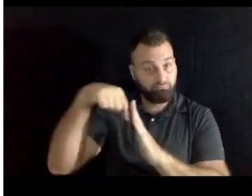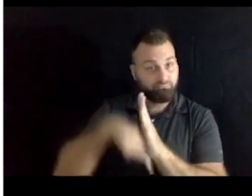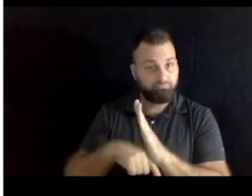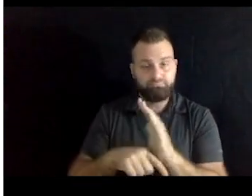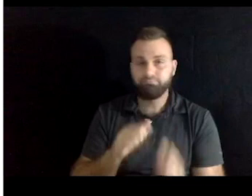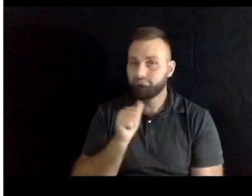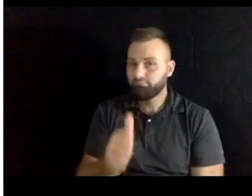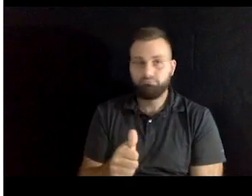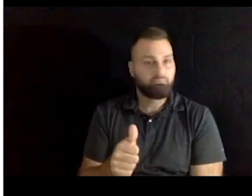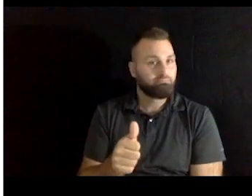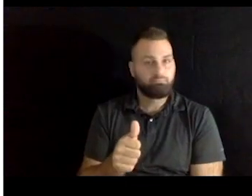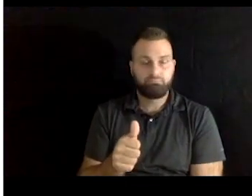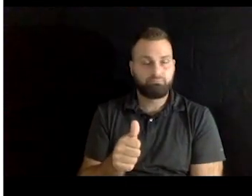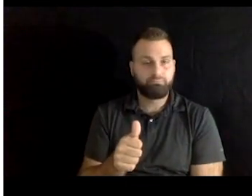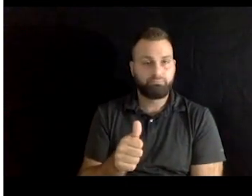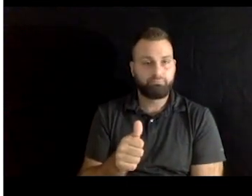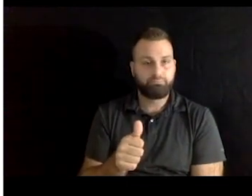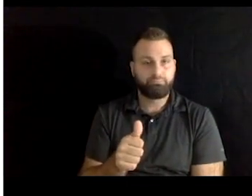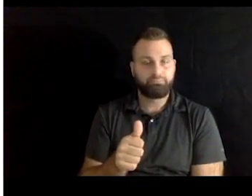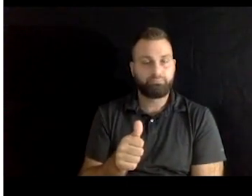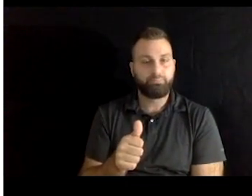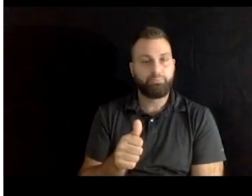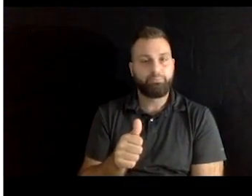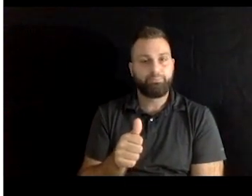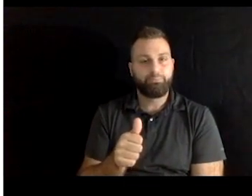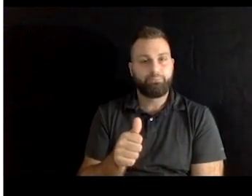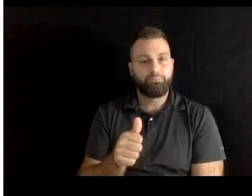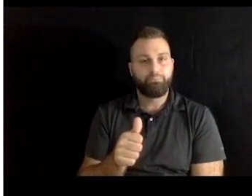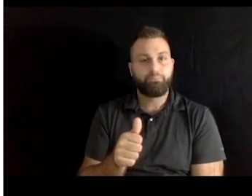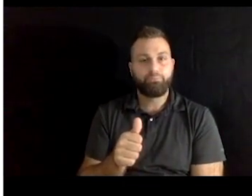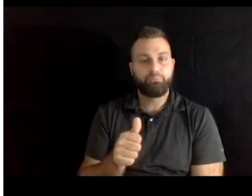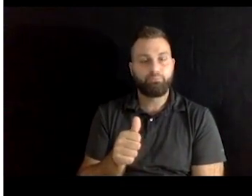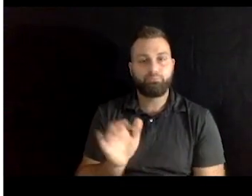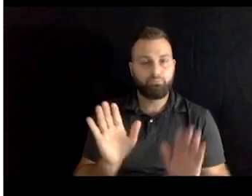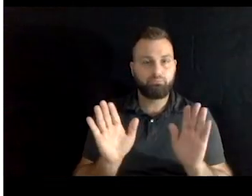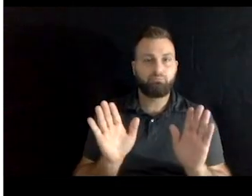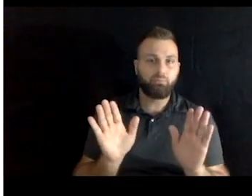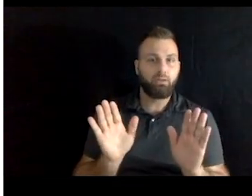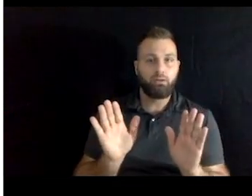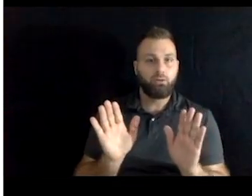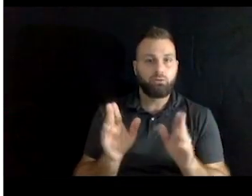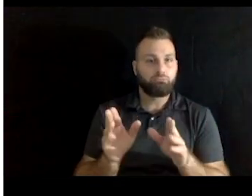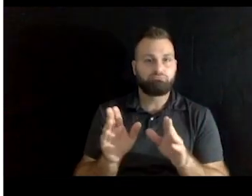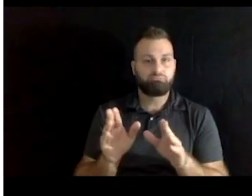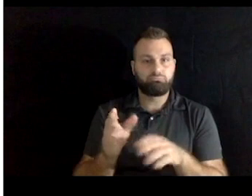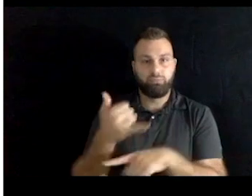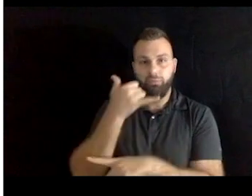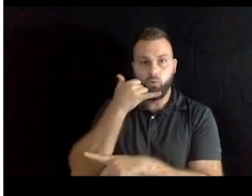They did not go beyond these these this phone supports.